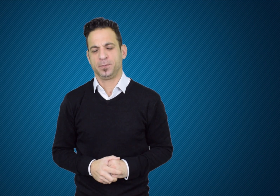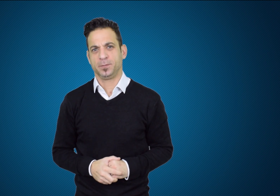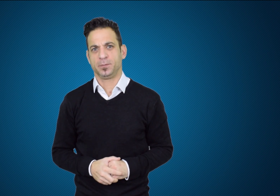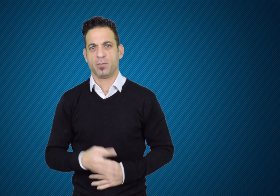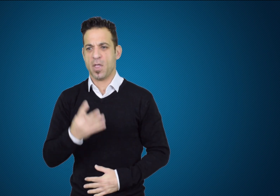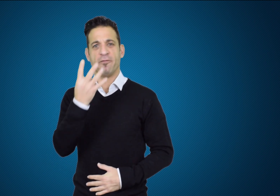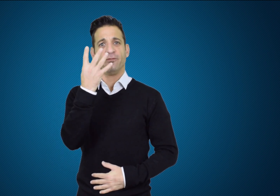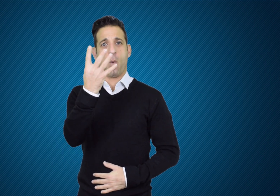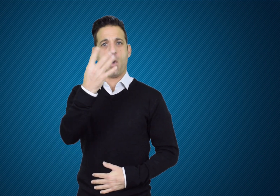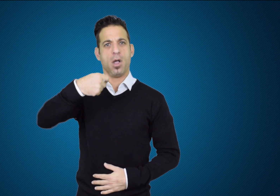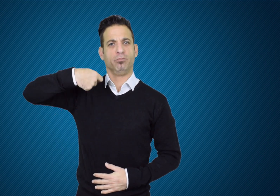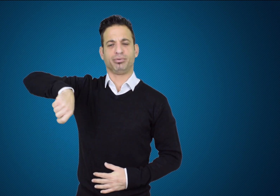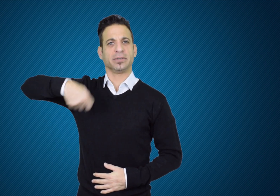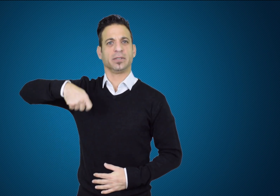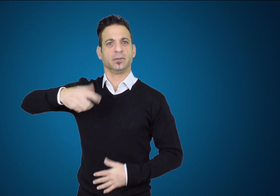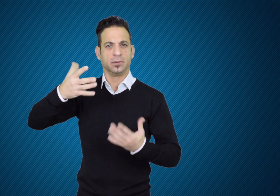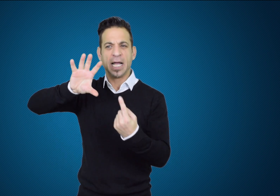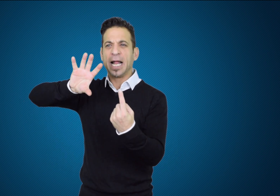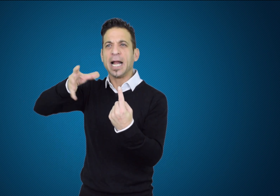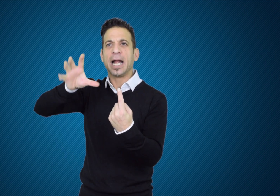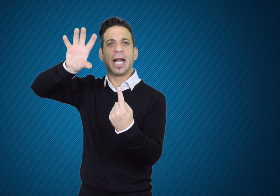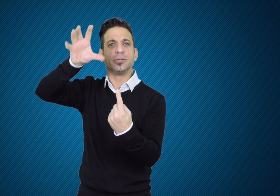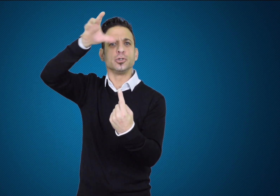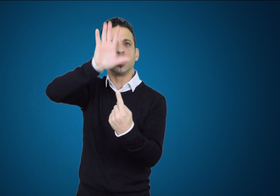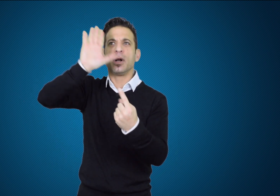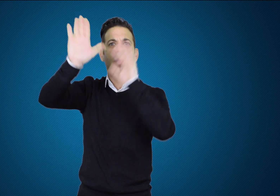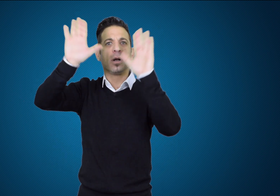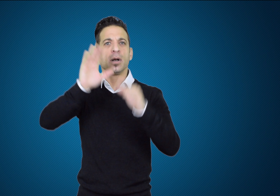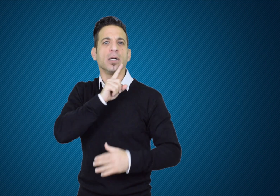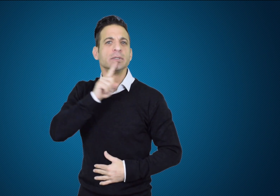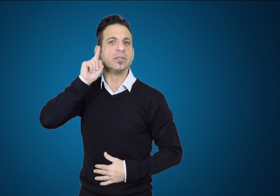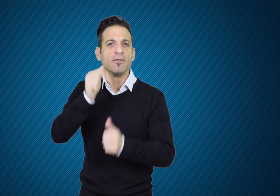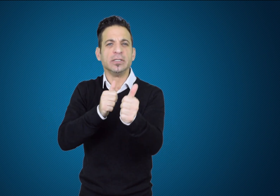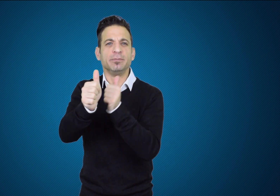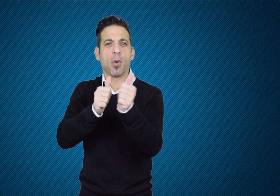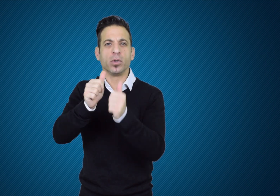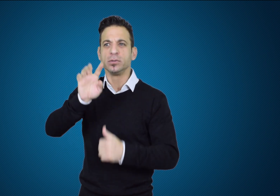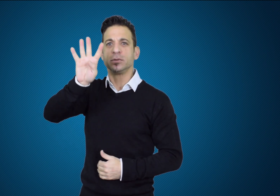Then when the four presidents of regional Deaf Sports